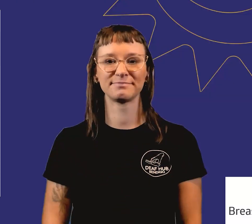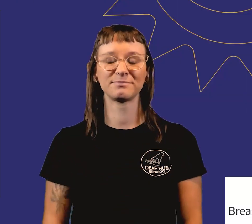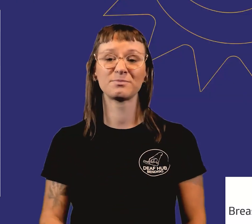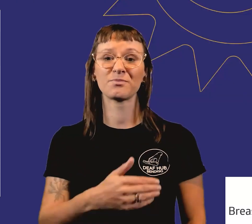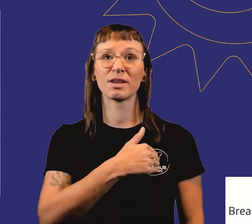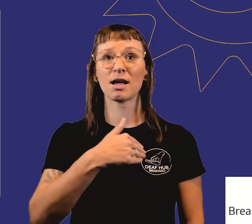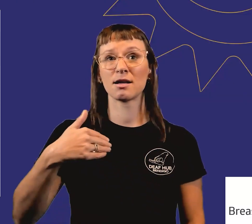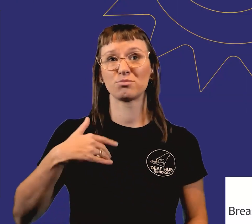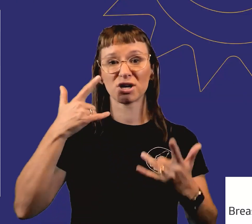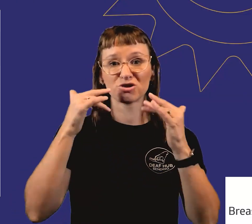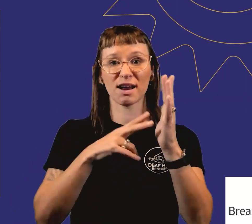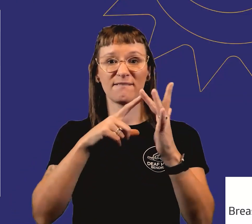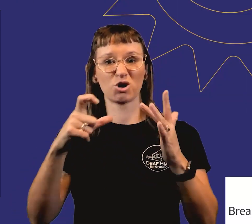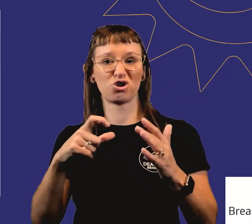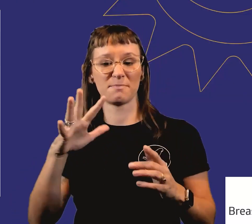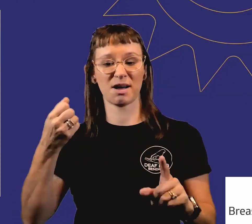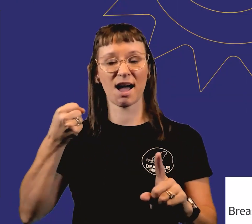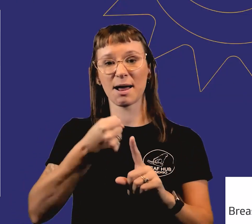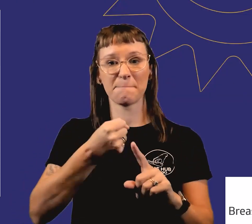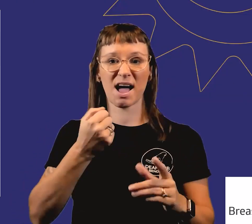BreastScreen Victoria's impact: